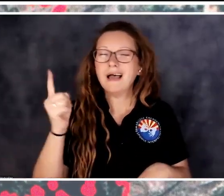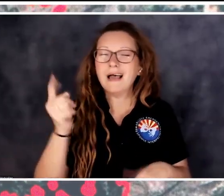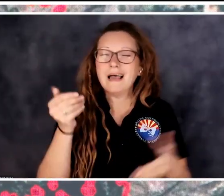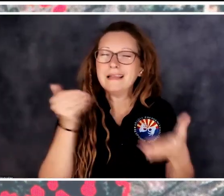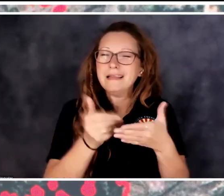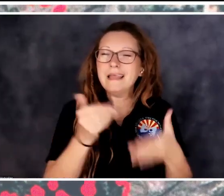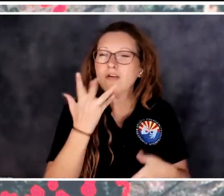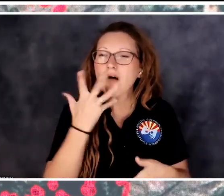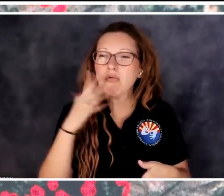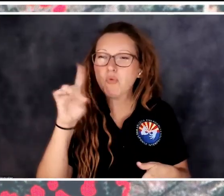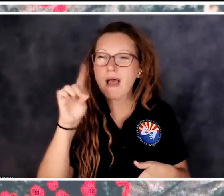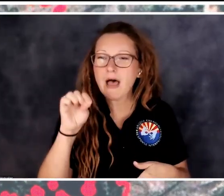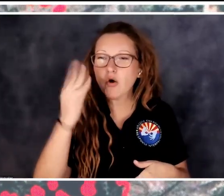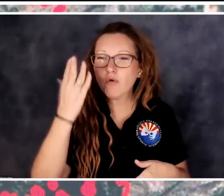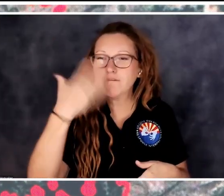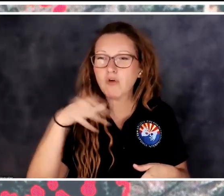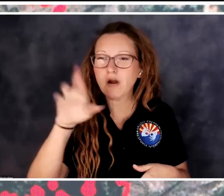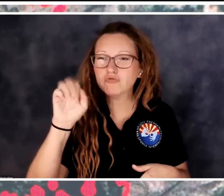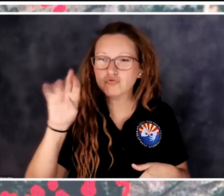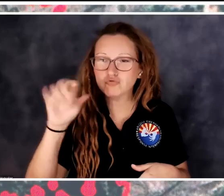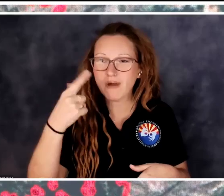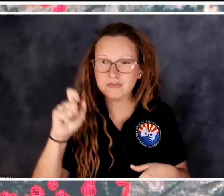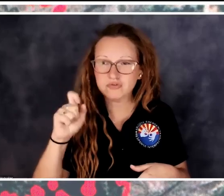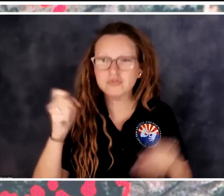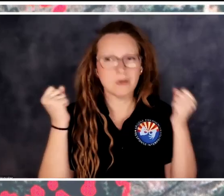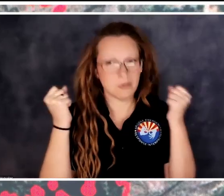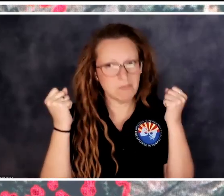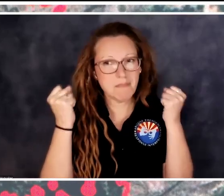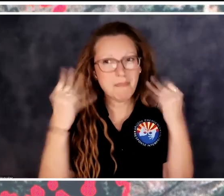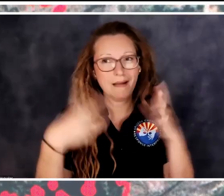And I think along the Colorado Front Range, there's a lot of examples out there where